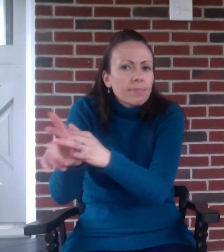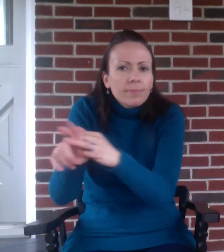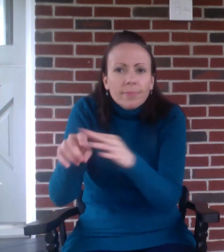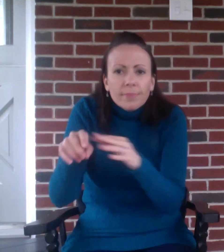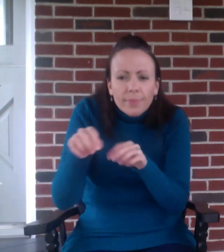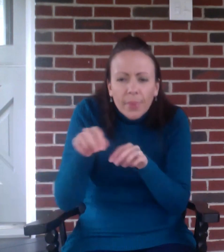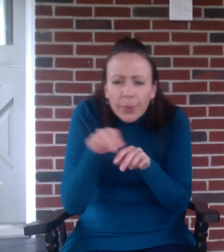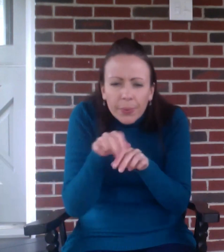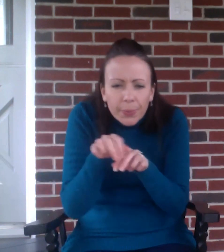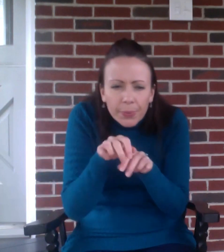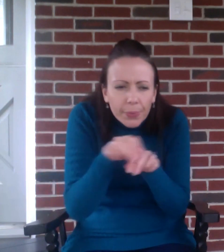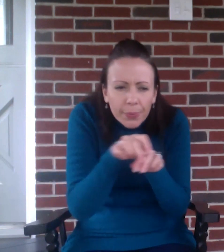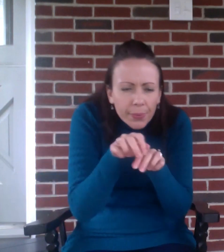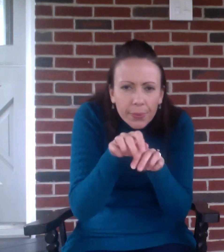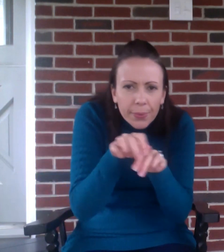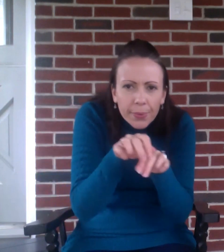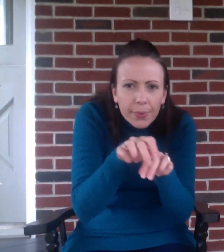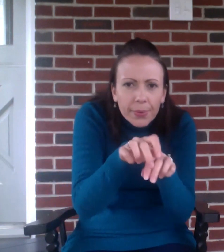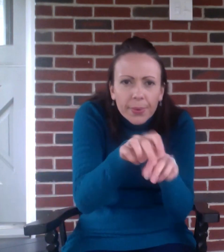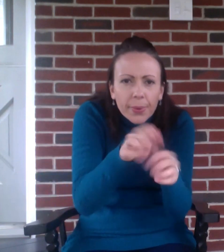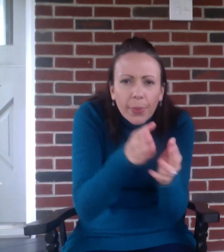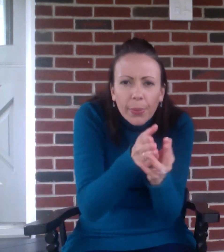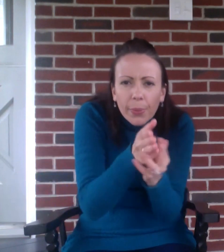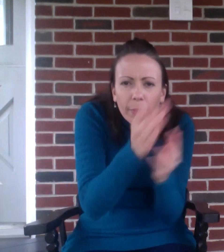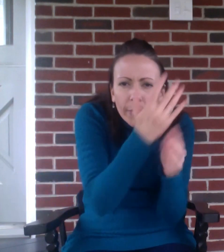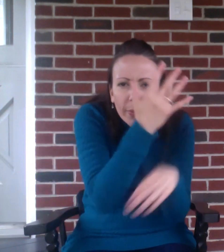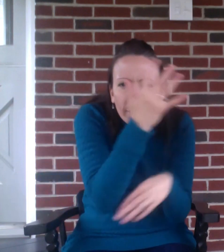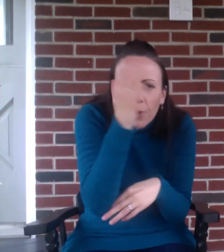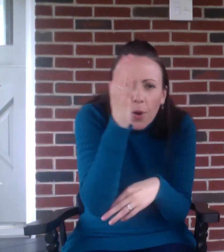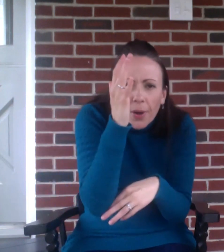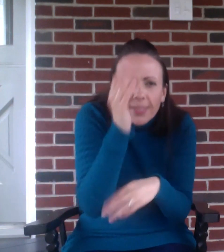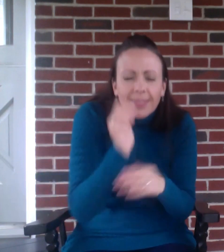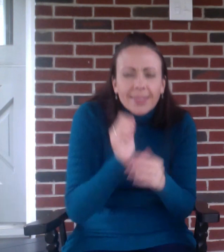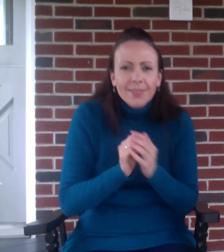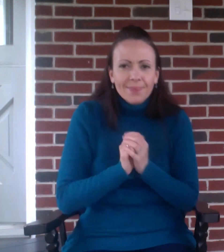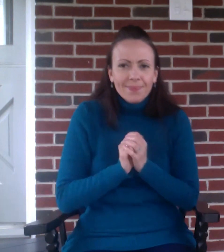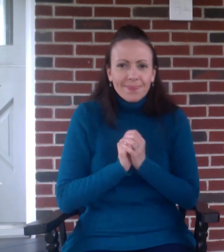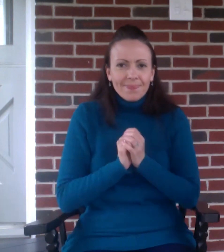Wild animals swept through the green shadows.